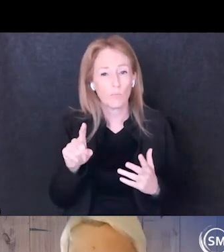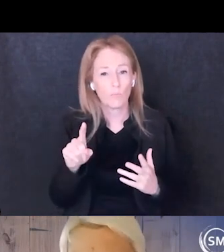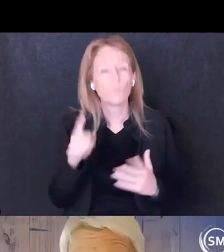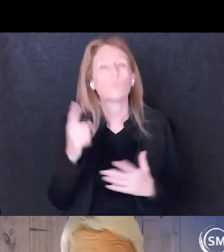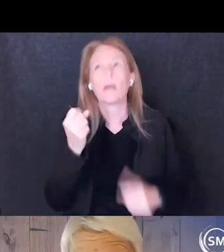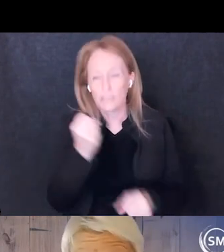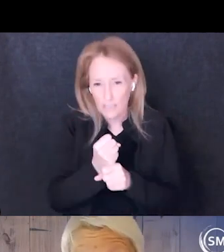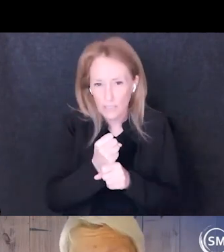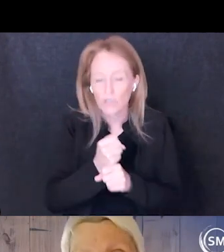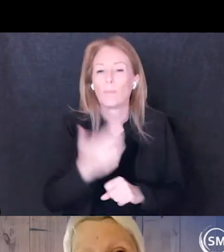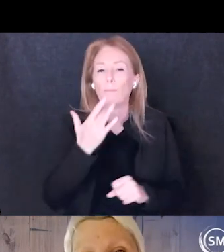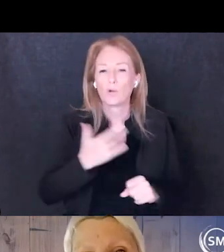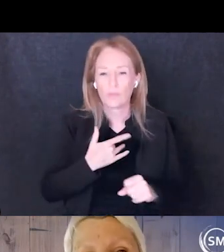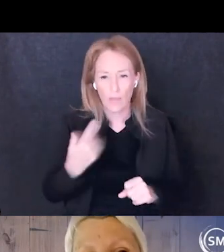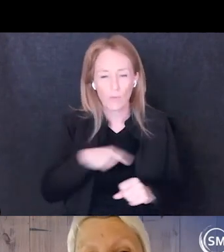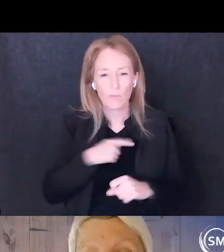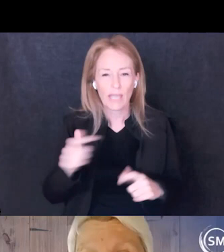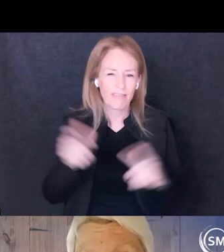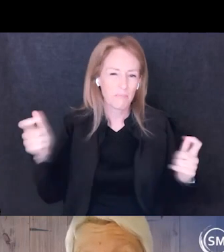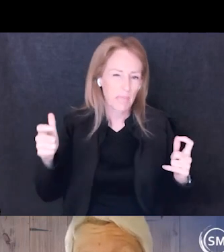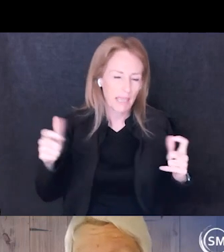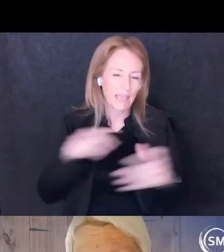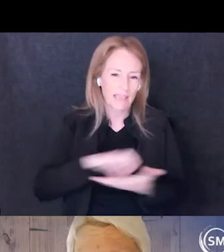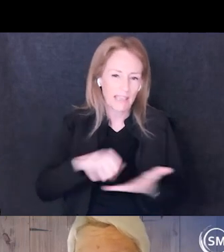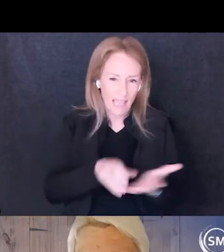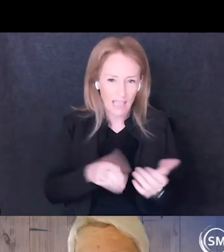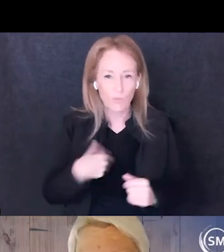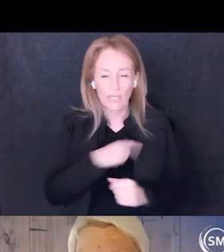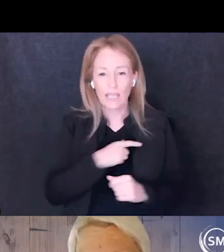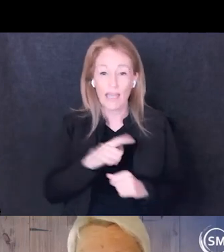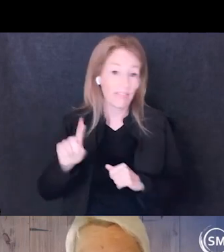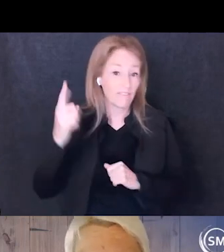YEAR BIRTHDAY, WE DID THE FIRST OVER UNDER AND WE ARE GOING TO DO ANOTHER ONE TODAY.